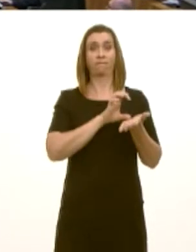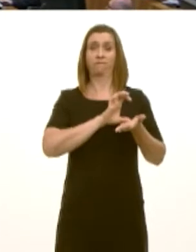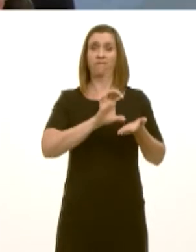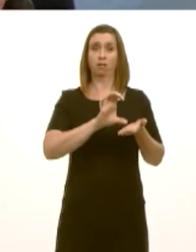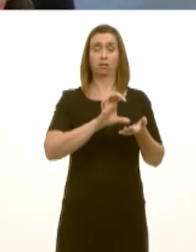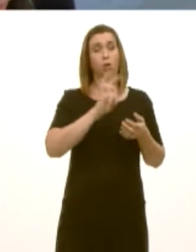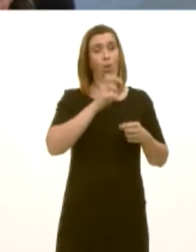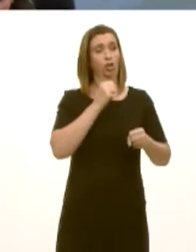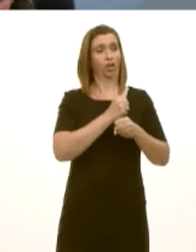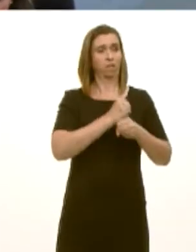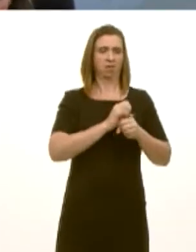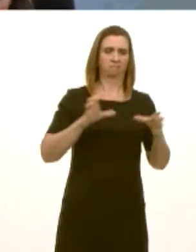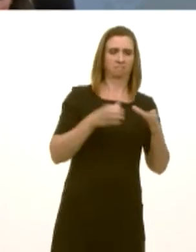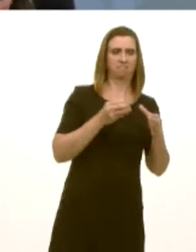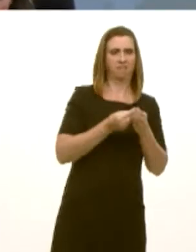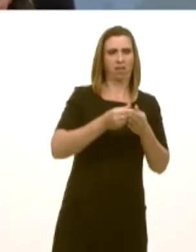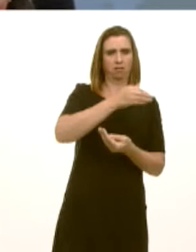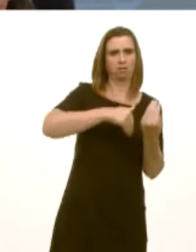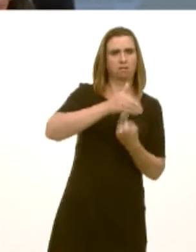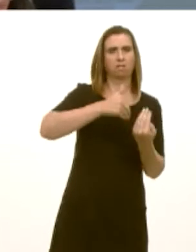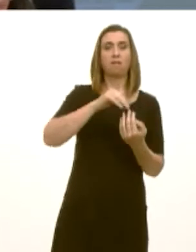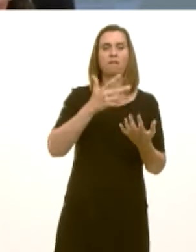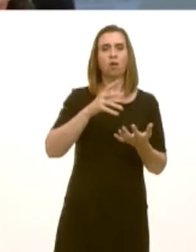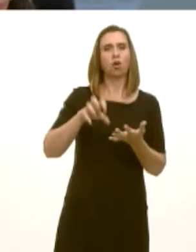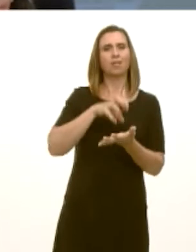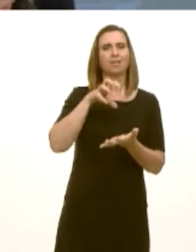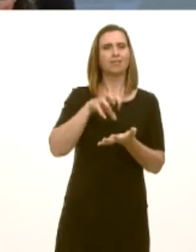obviously, to create a regeneration fund for town centre regeneration.